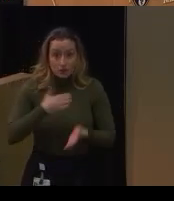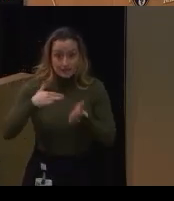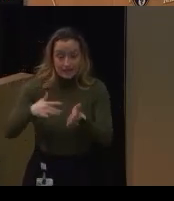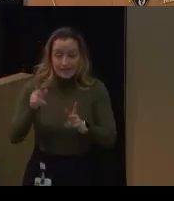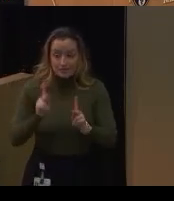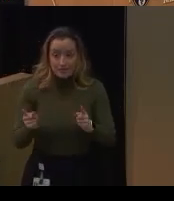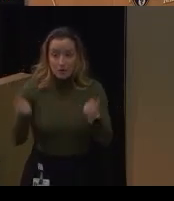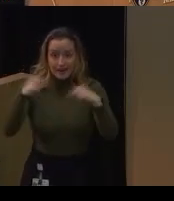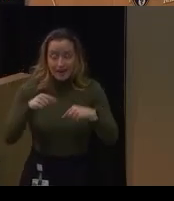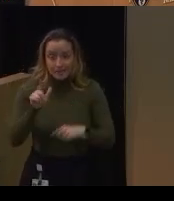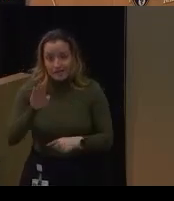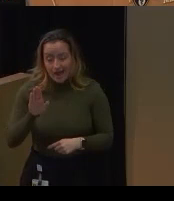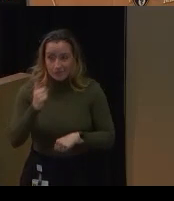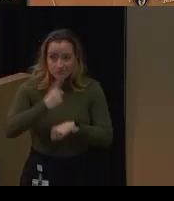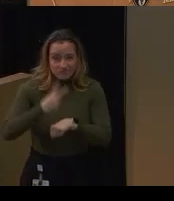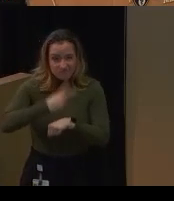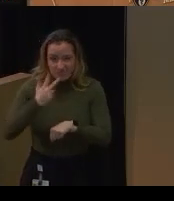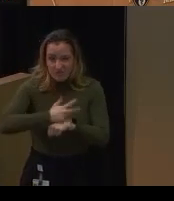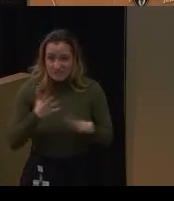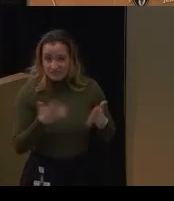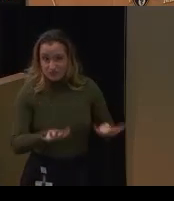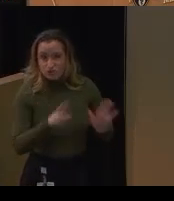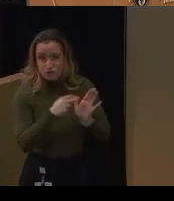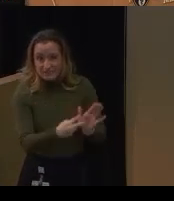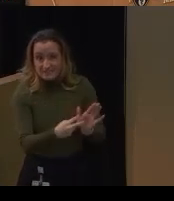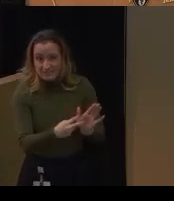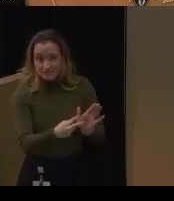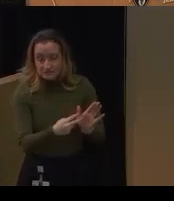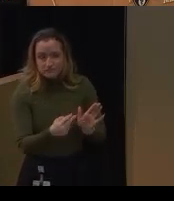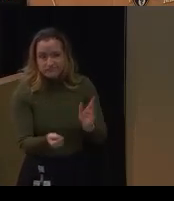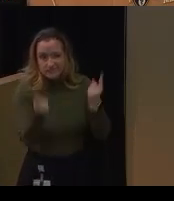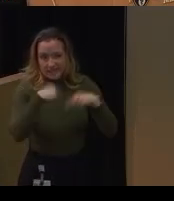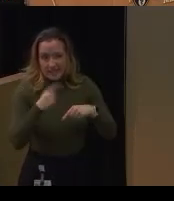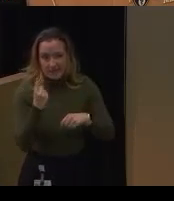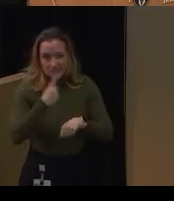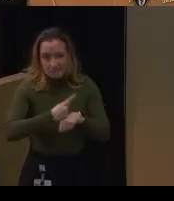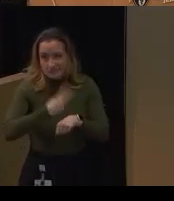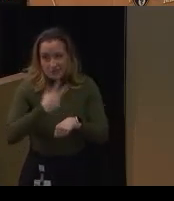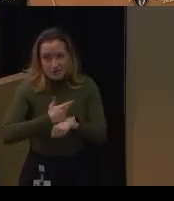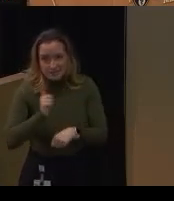lab a day two sometimes three days after the last time that they read so if it is a prime we would